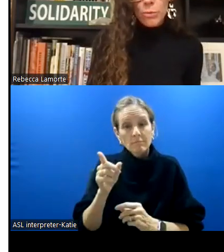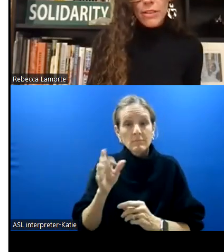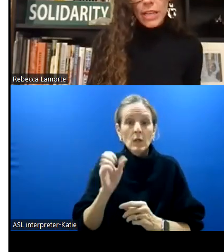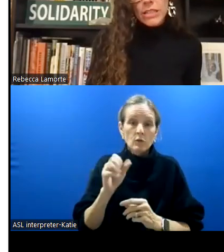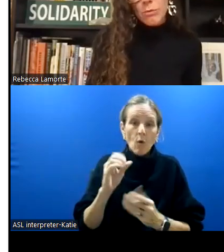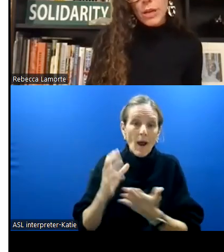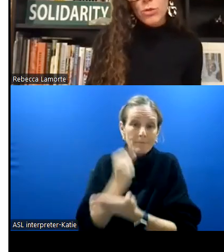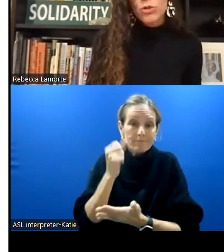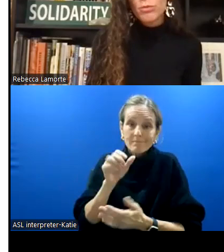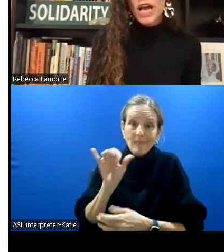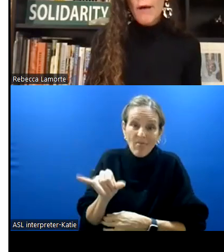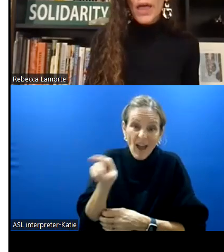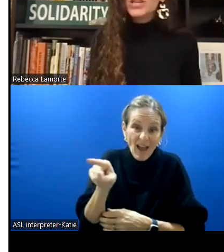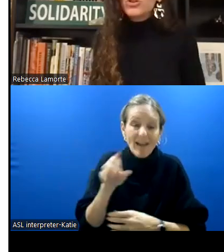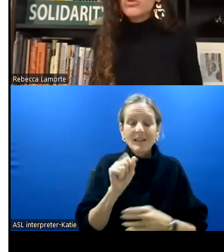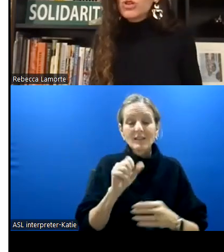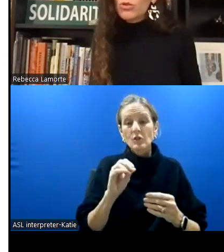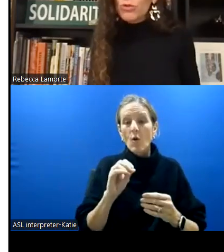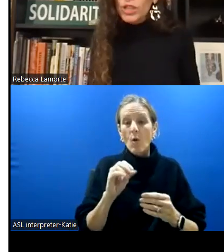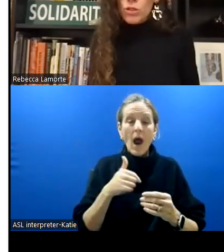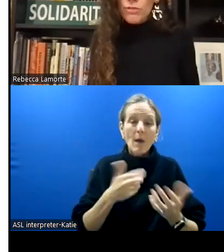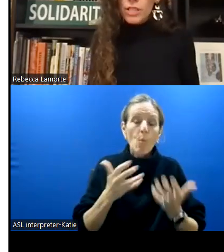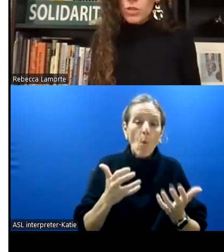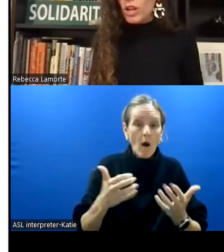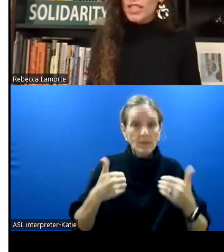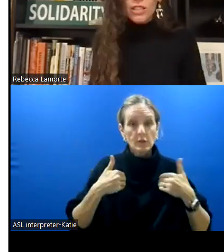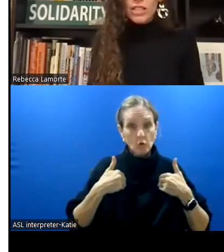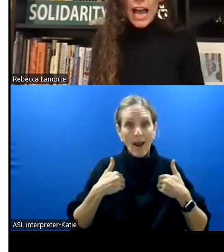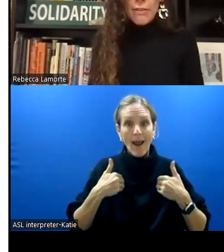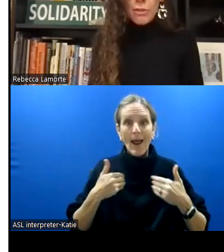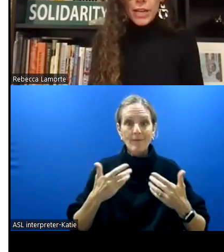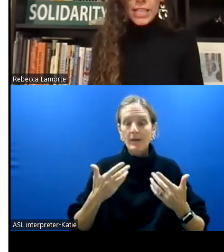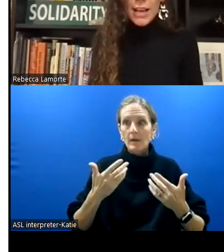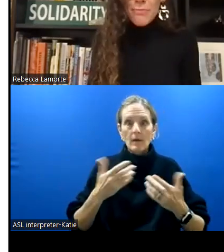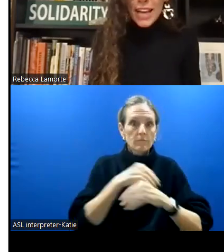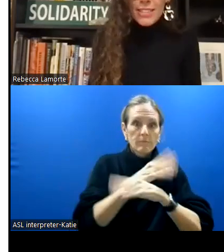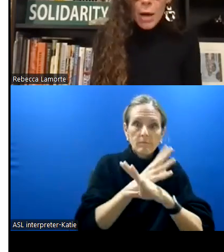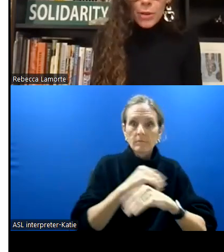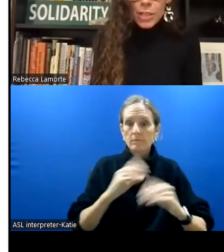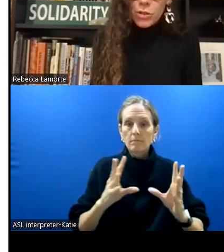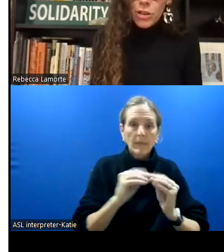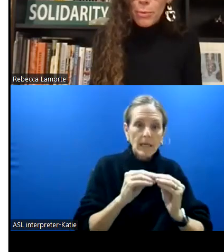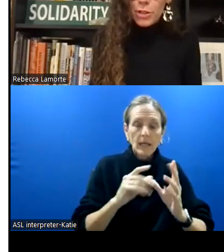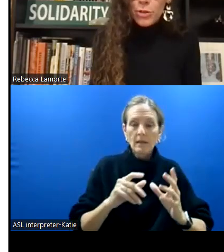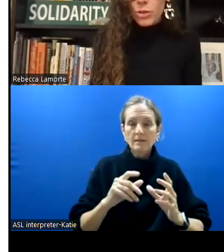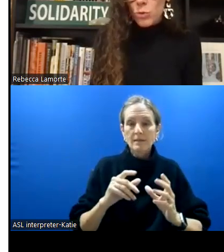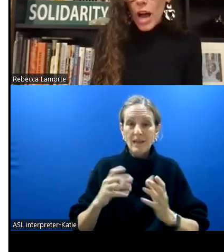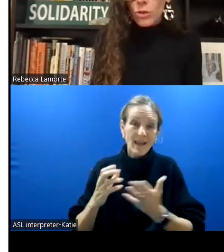for my events and my Zooms, and using those free services while I still didn't have the monies, that's an opportunity as well.